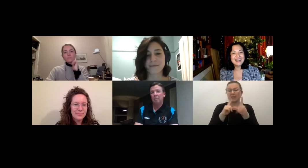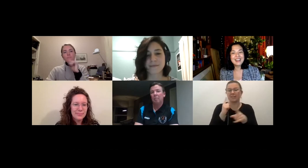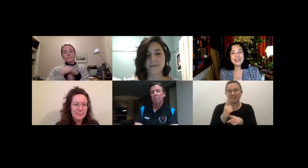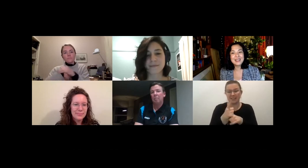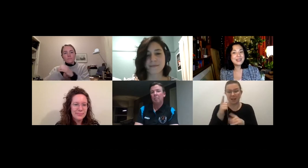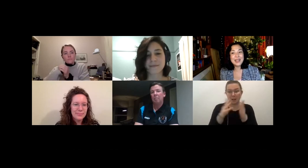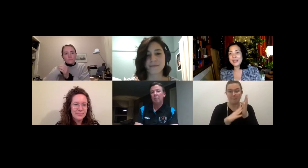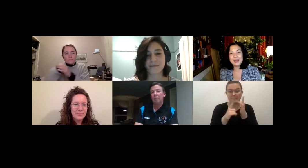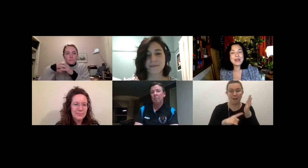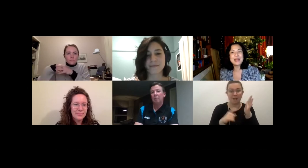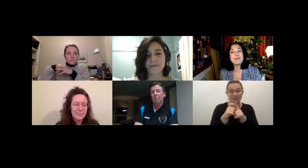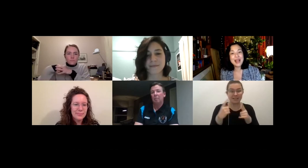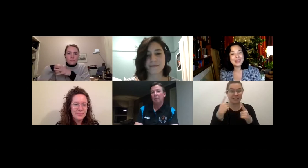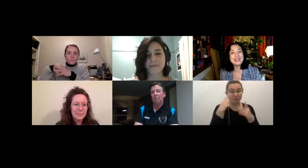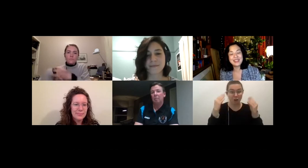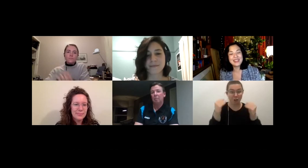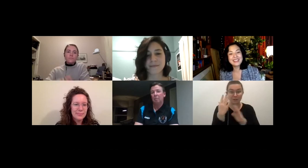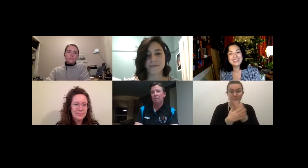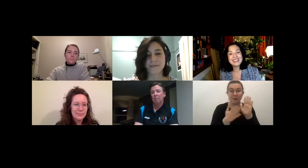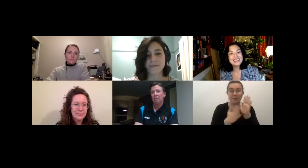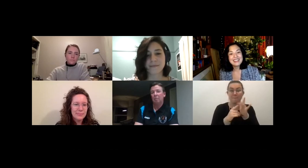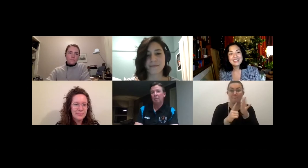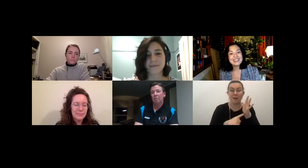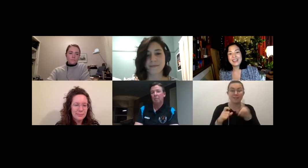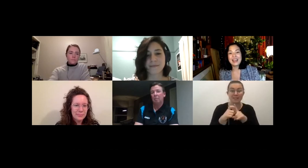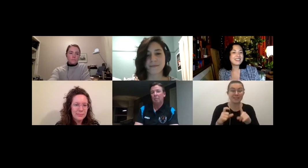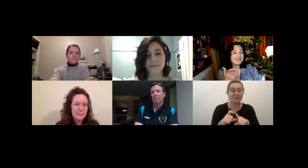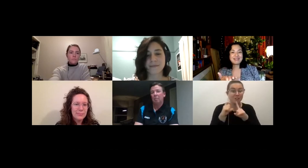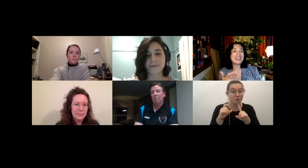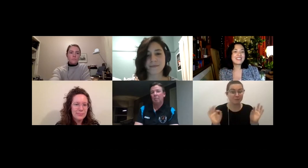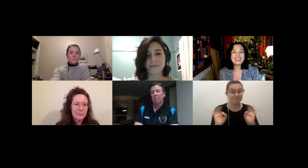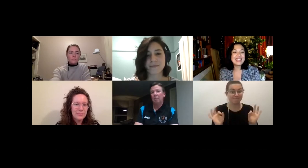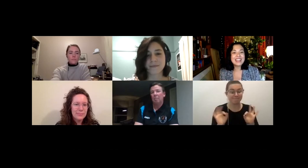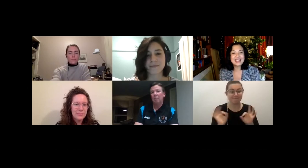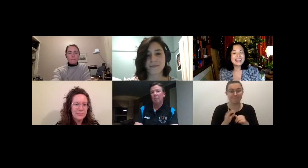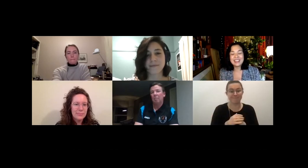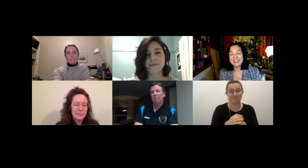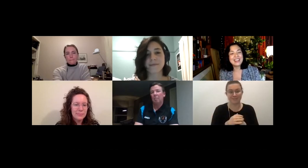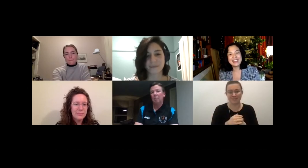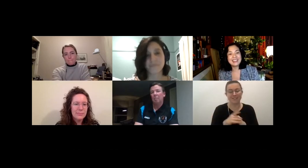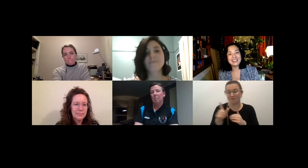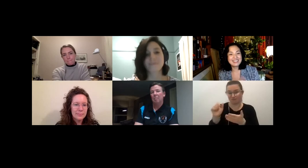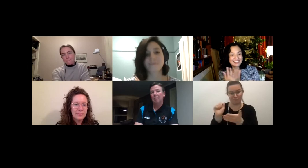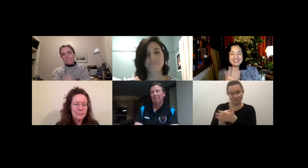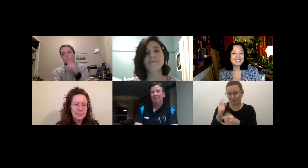loss doesn't mean mild difficulty, like that really hits the nail on the head, like